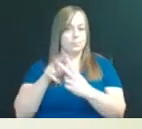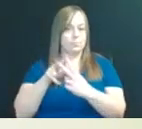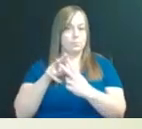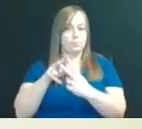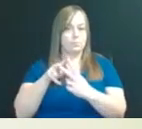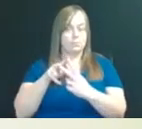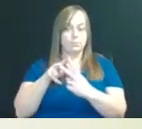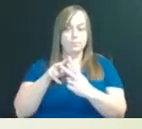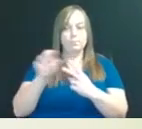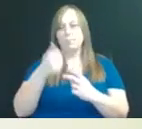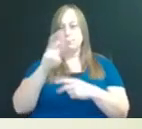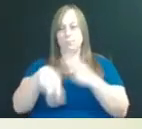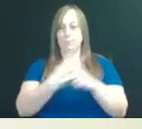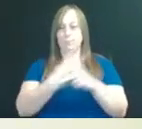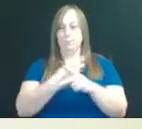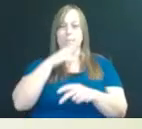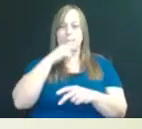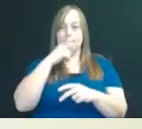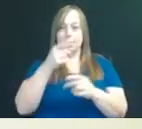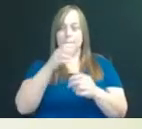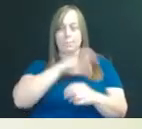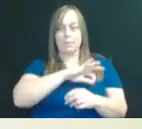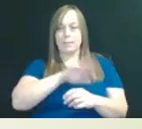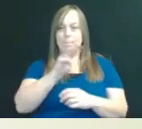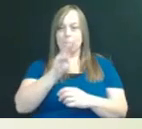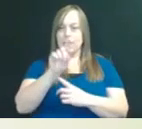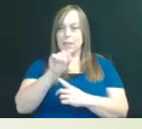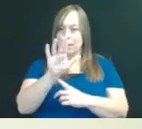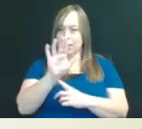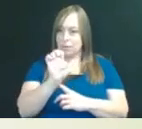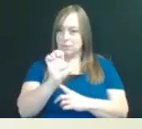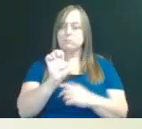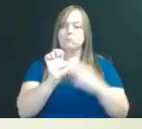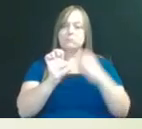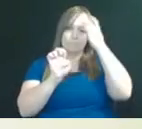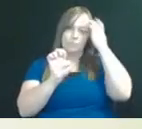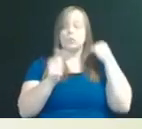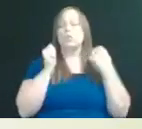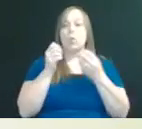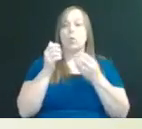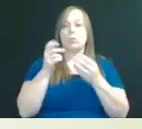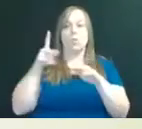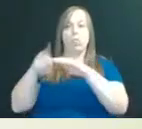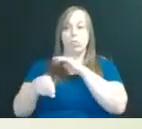or receiving other kinds of public benefits like Medicaid, that you won't lose these benefits